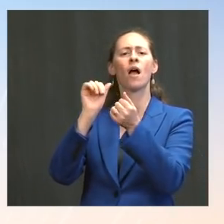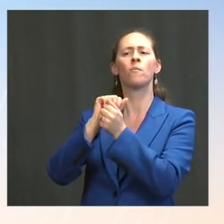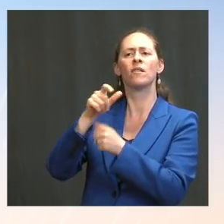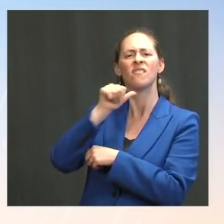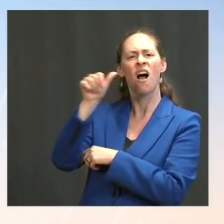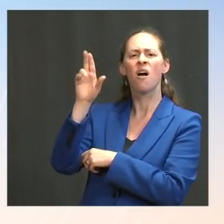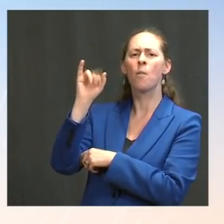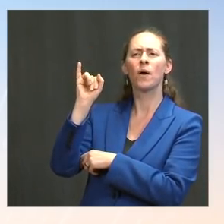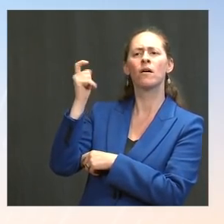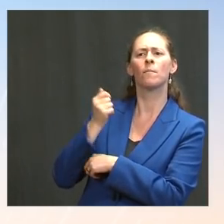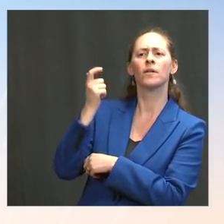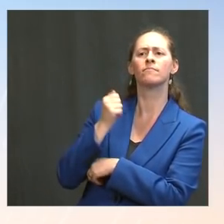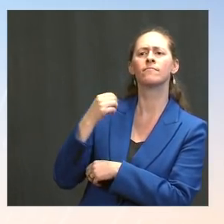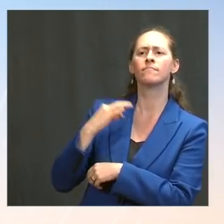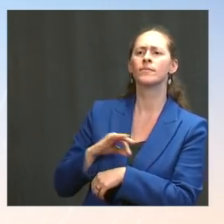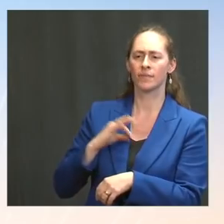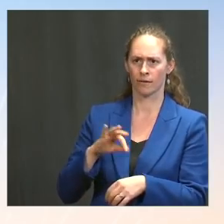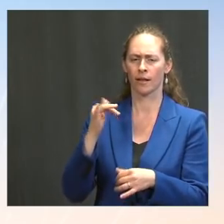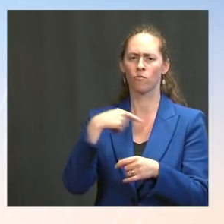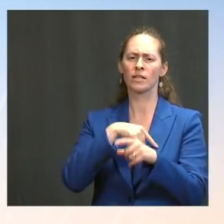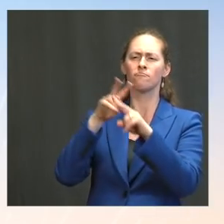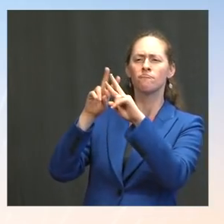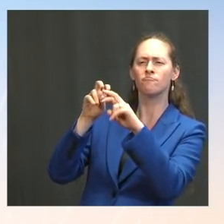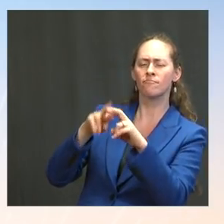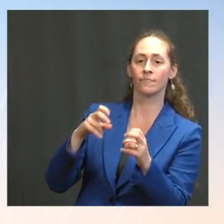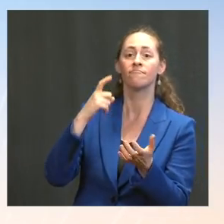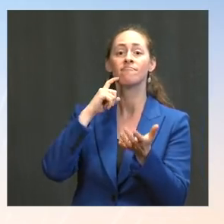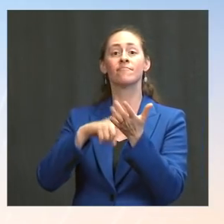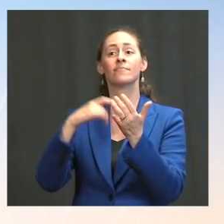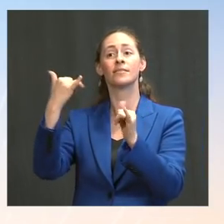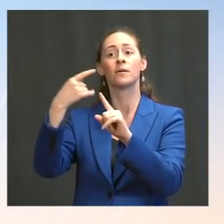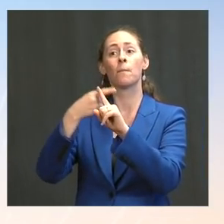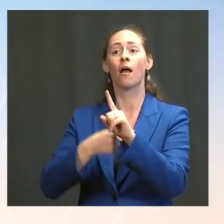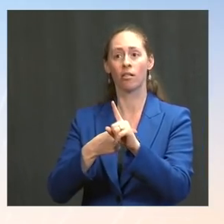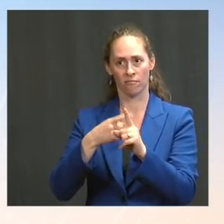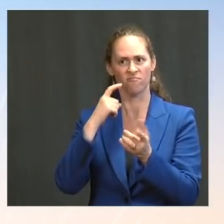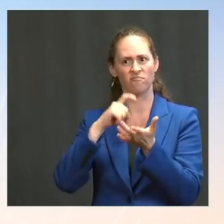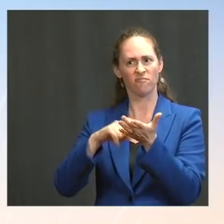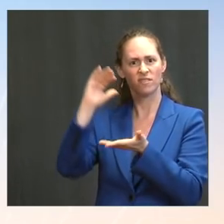one notable thing this month is a market decline in the number of people who are working part-time